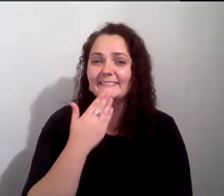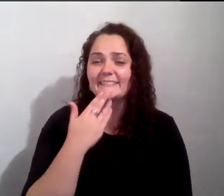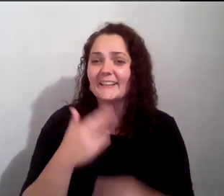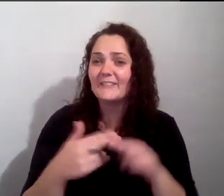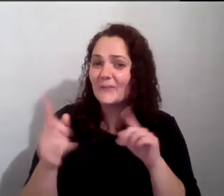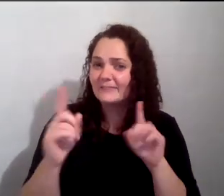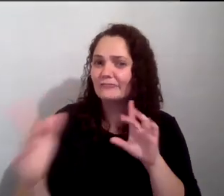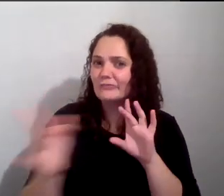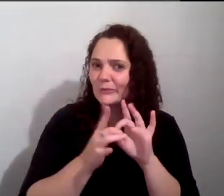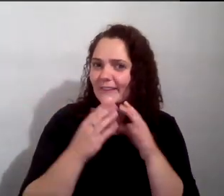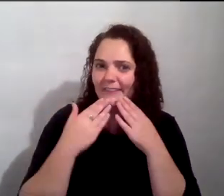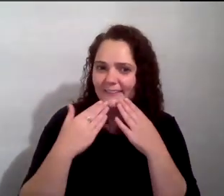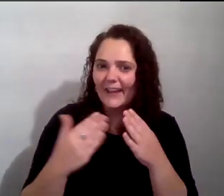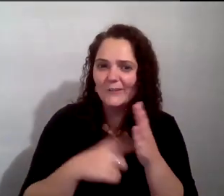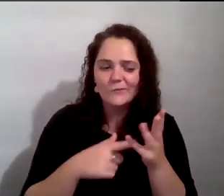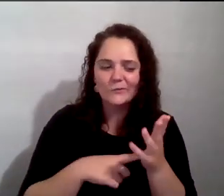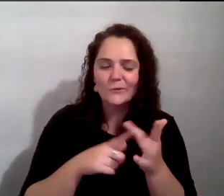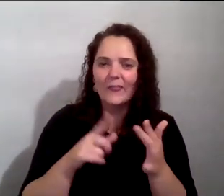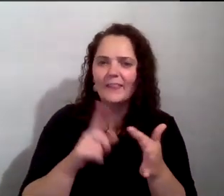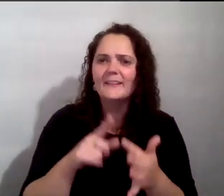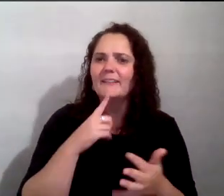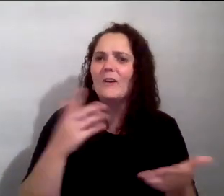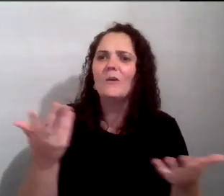Julie, where are you joining us from?